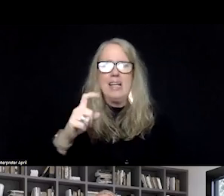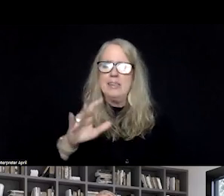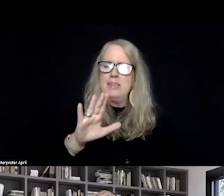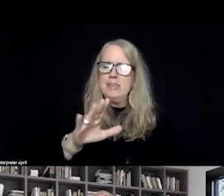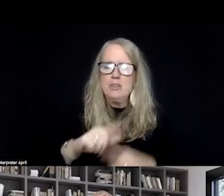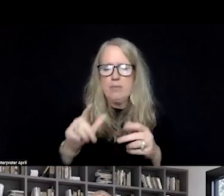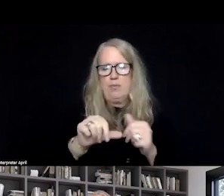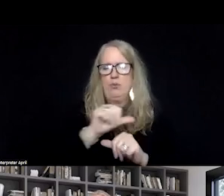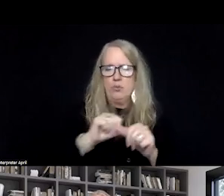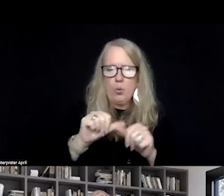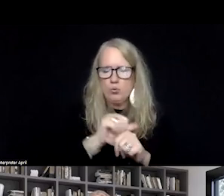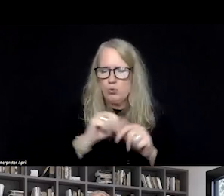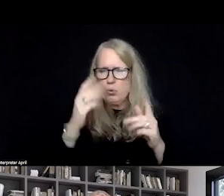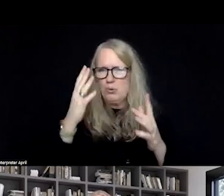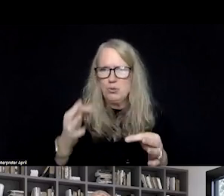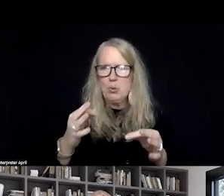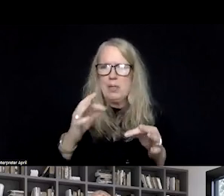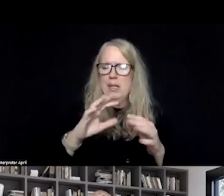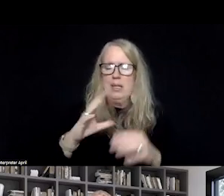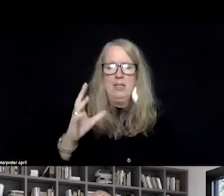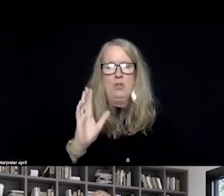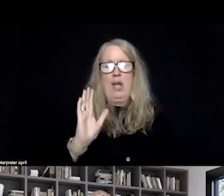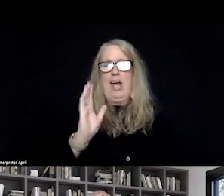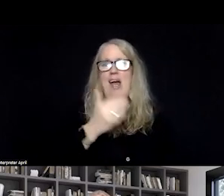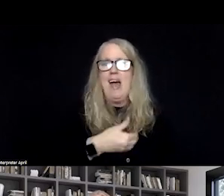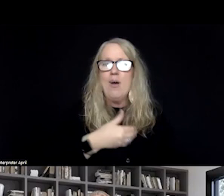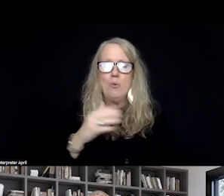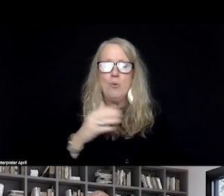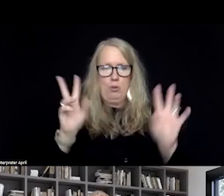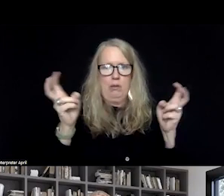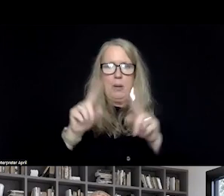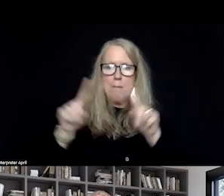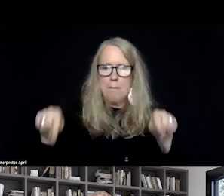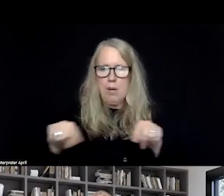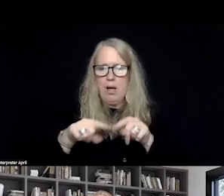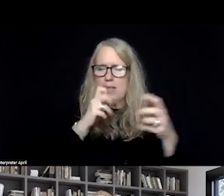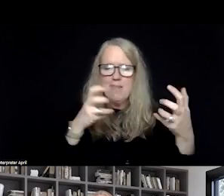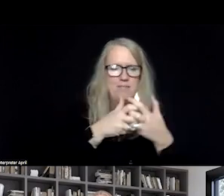DETERMINANTS OF HEALTH. WE HAVE DIAGNOSES THAT ARE SIMPLE